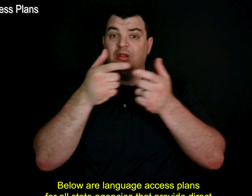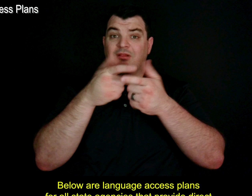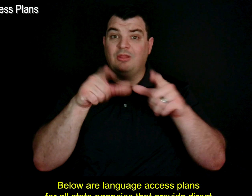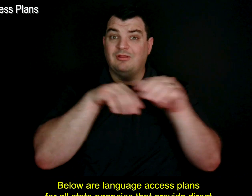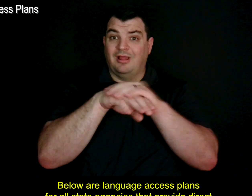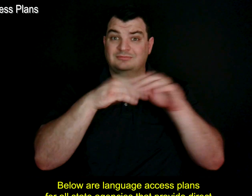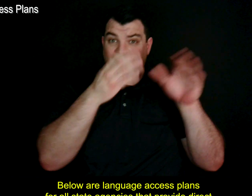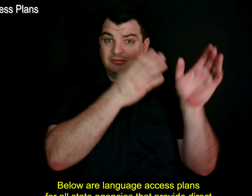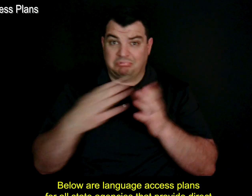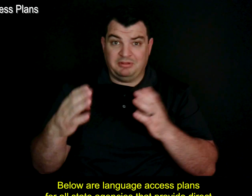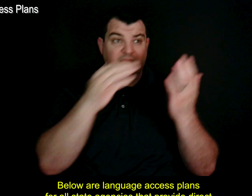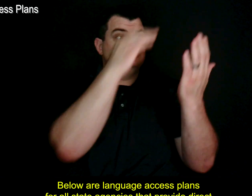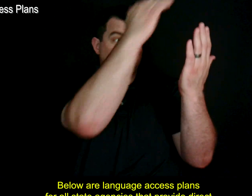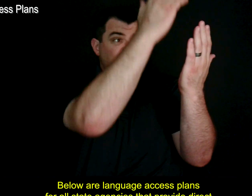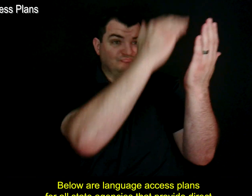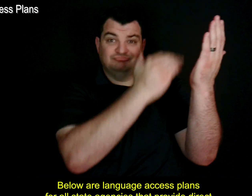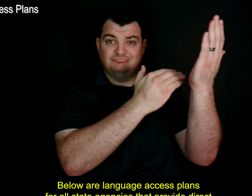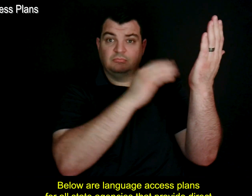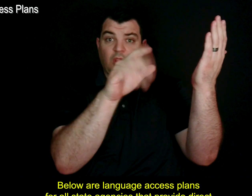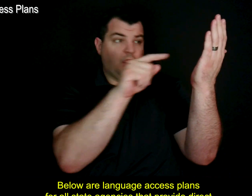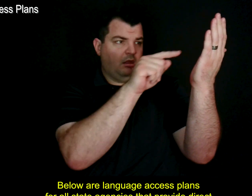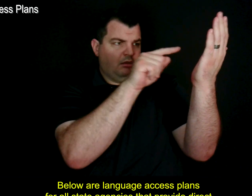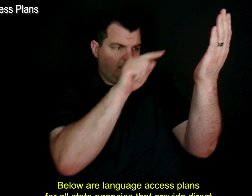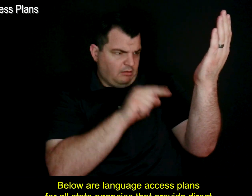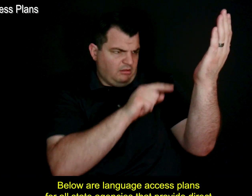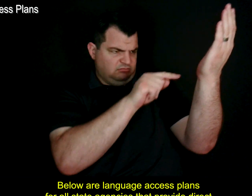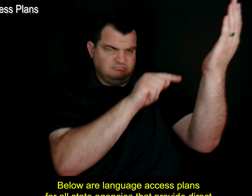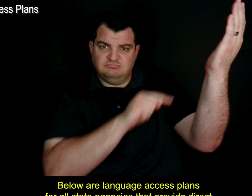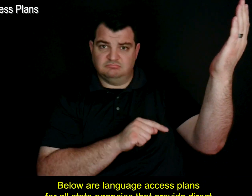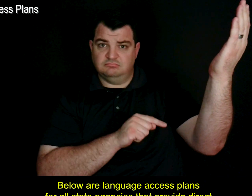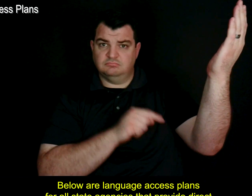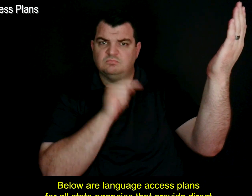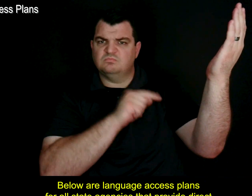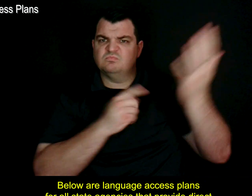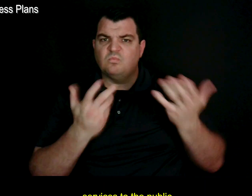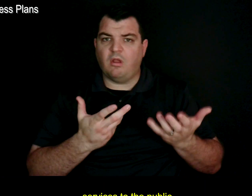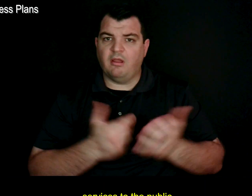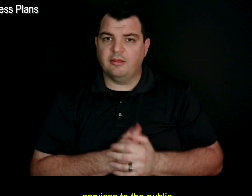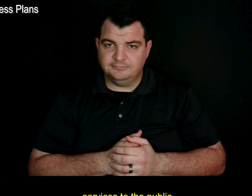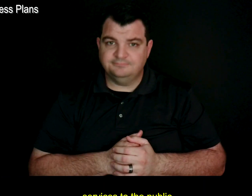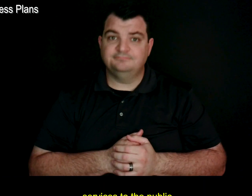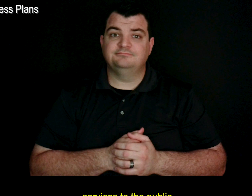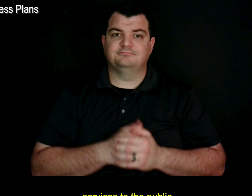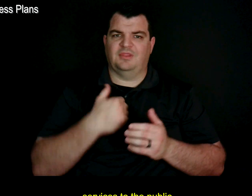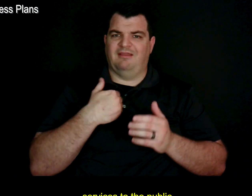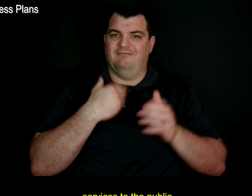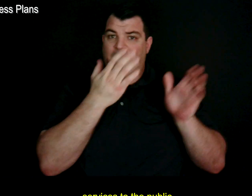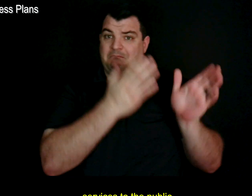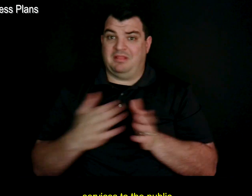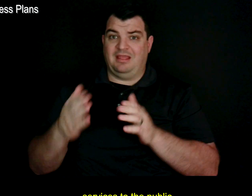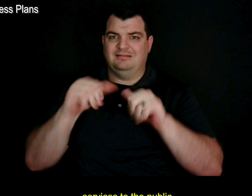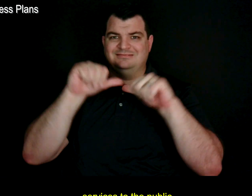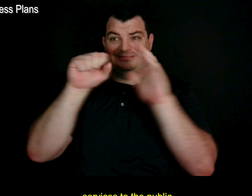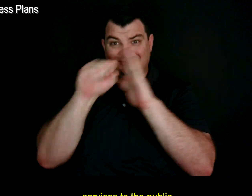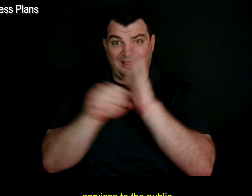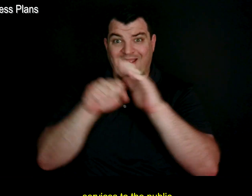Below are language access plans for all state agencies that provide direct services to the public.